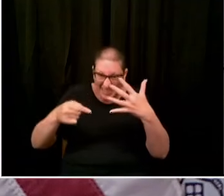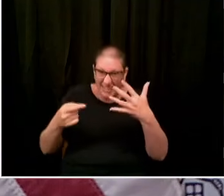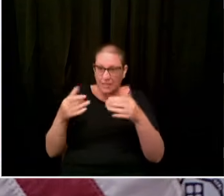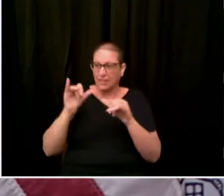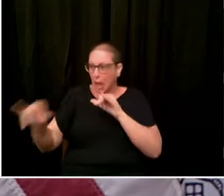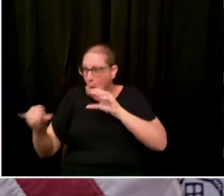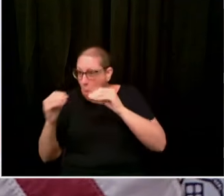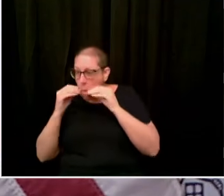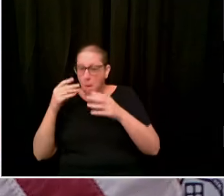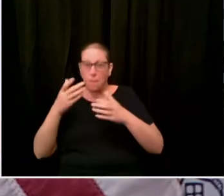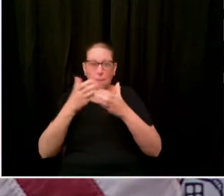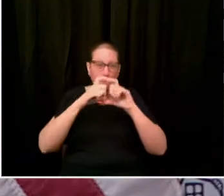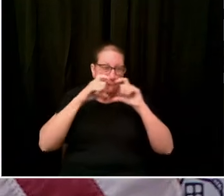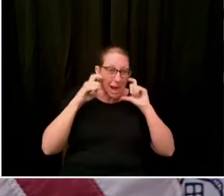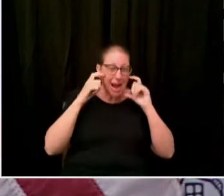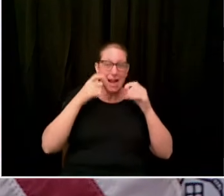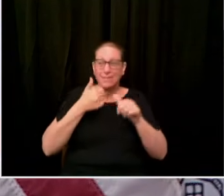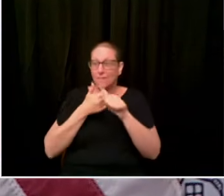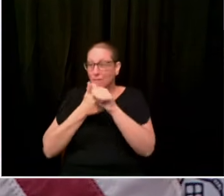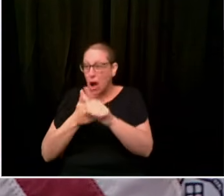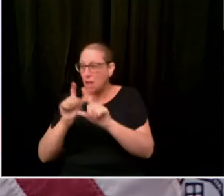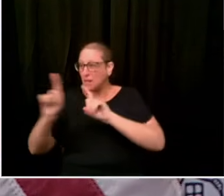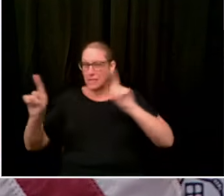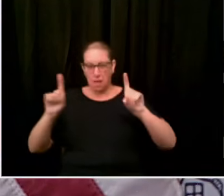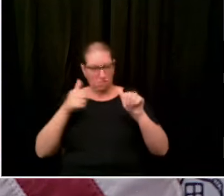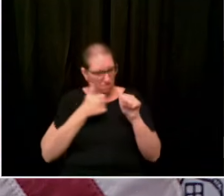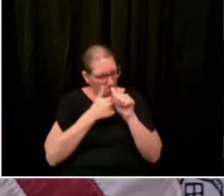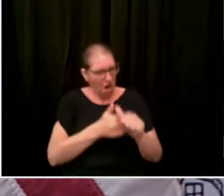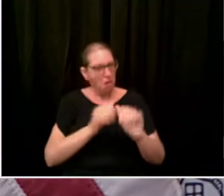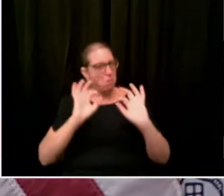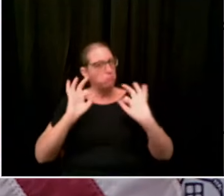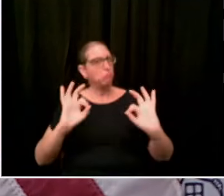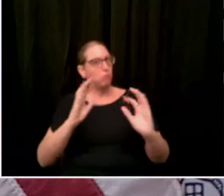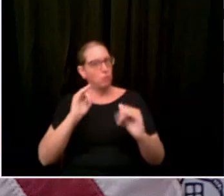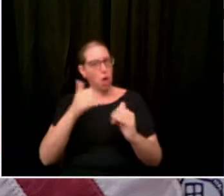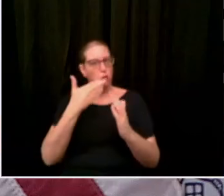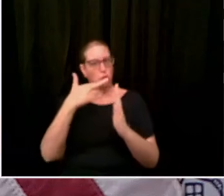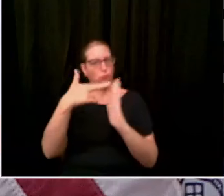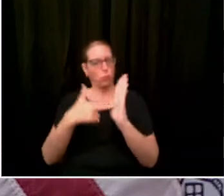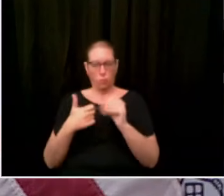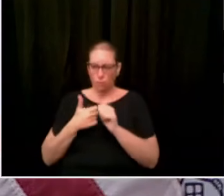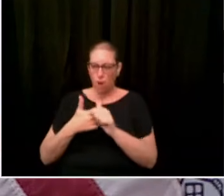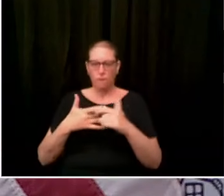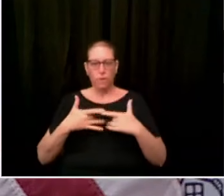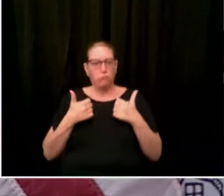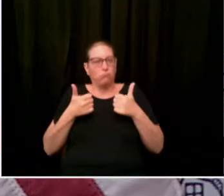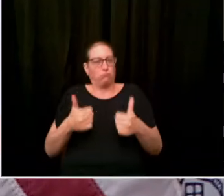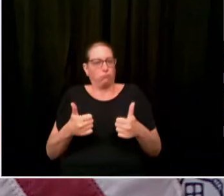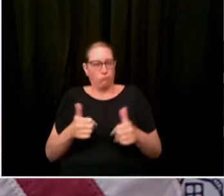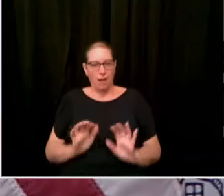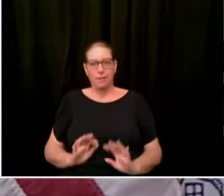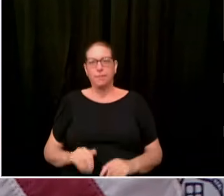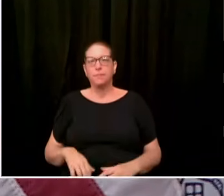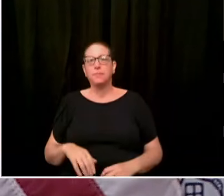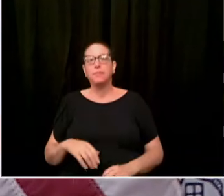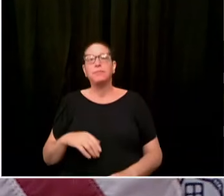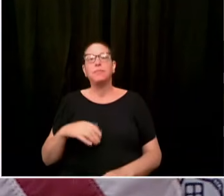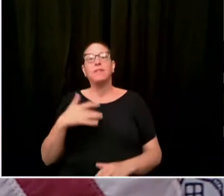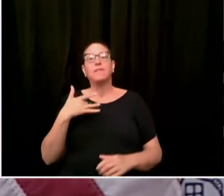UNHEARD OF FOR NEW YORKERS AND THEY'VE DONE IT OVERWHELMINGLY. THE POWER AND THE DEMOCRACY RESIDES IN THE PEOPLE AND THE ABILITY TO CHANGE THINGS FOR THE BETTER